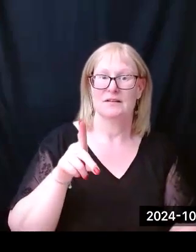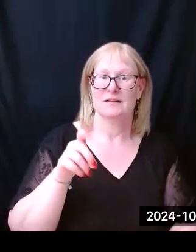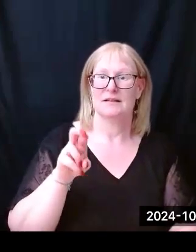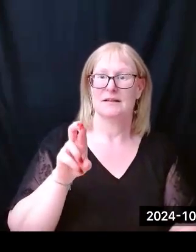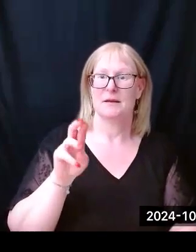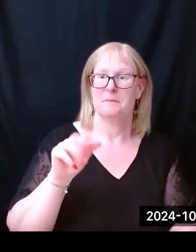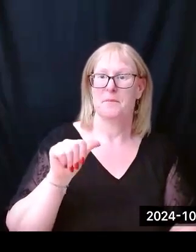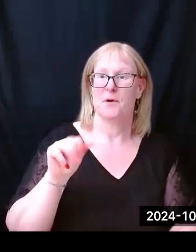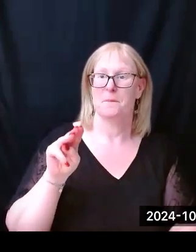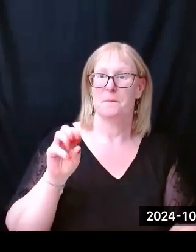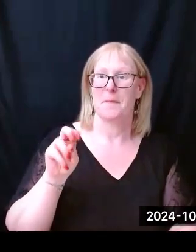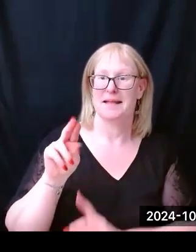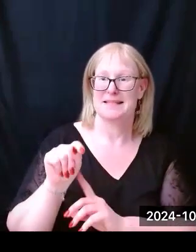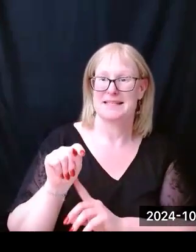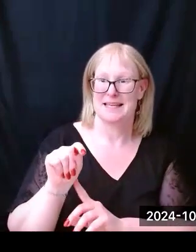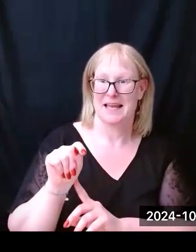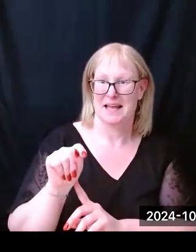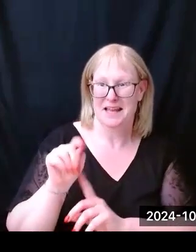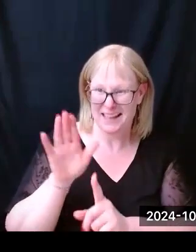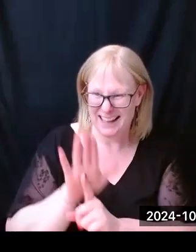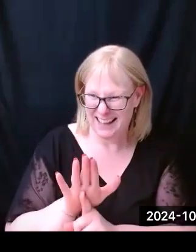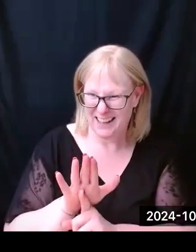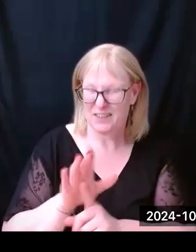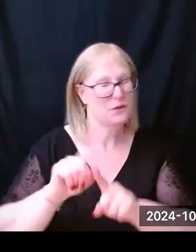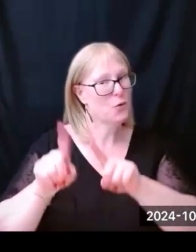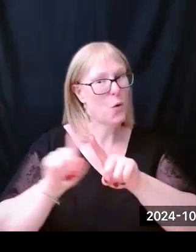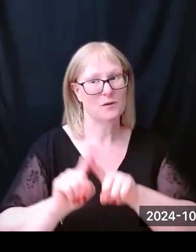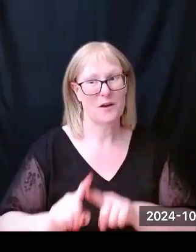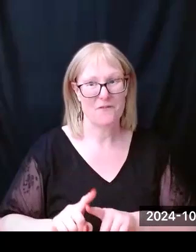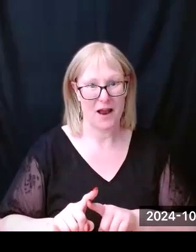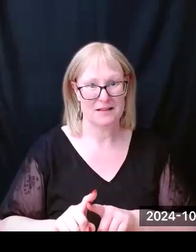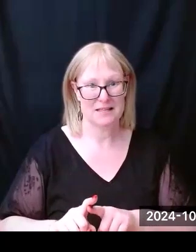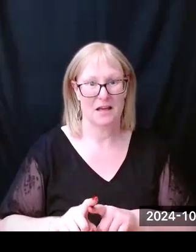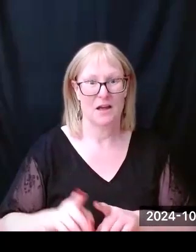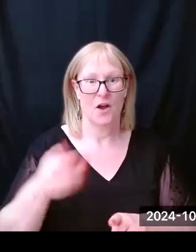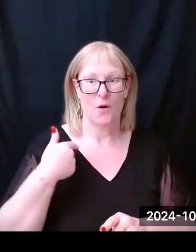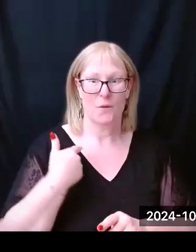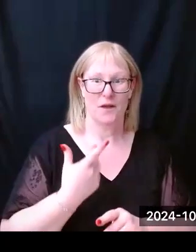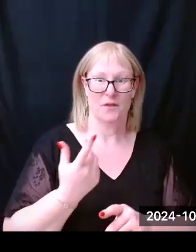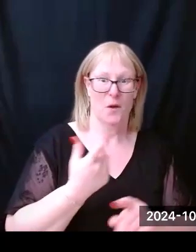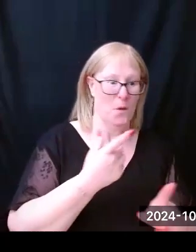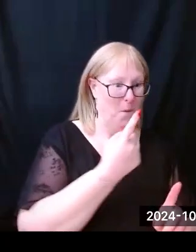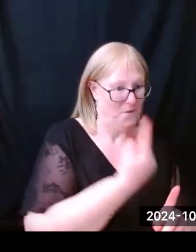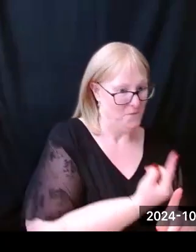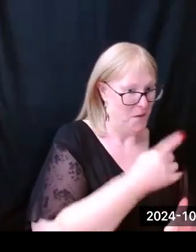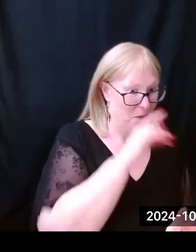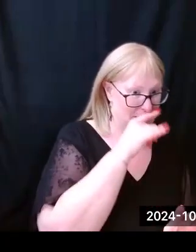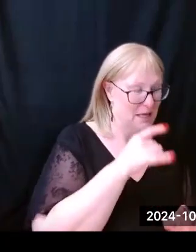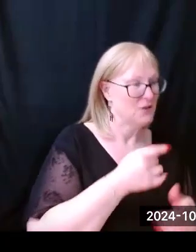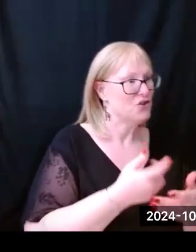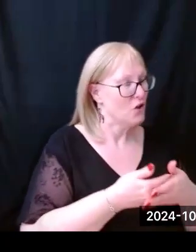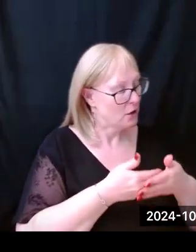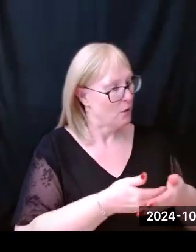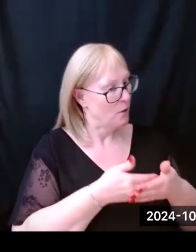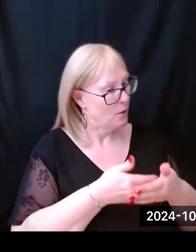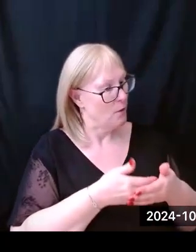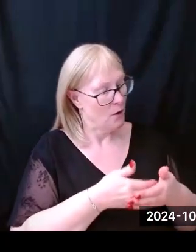Because baby number one, when baby two comes along, you're like, wow, they're so different. Like some babies are very chill, even as an infant.